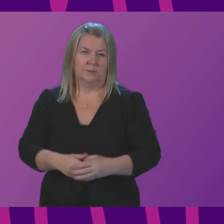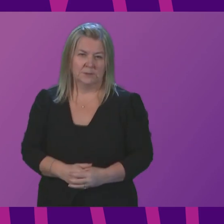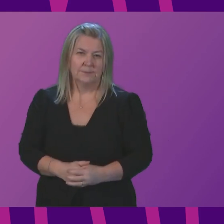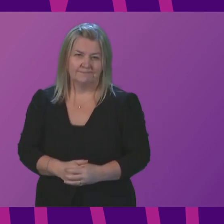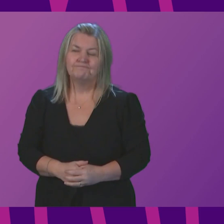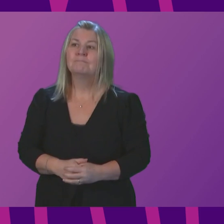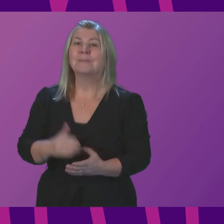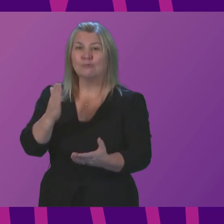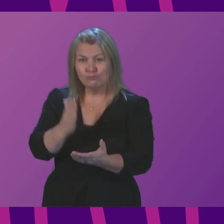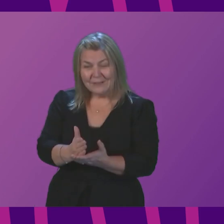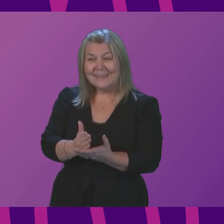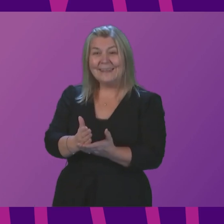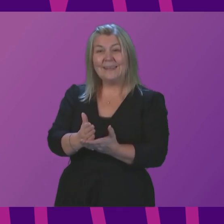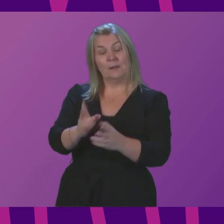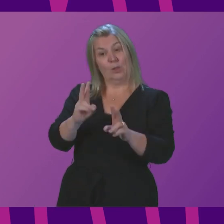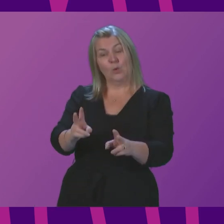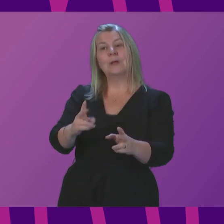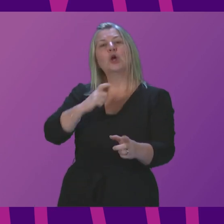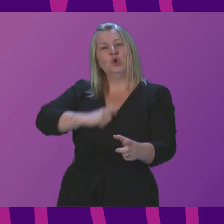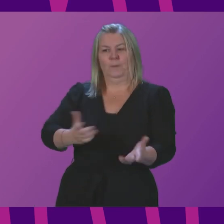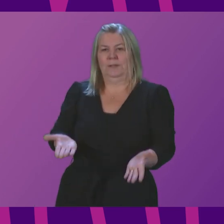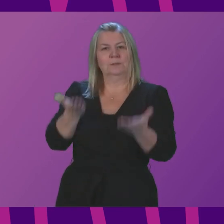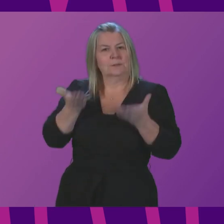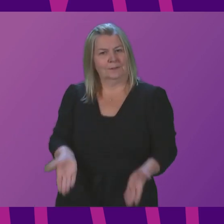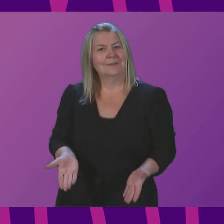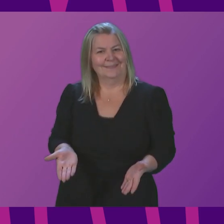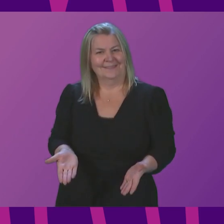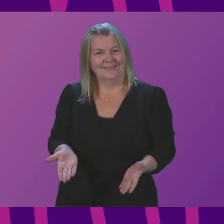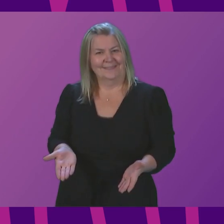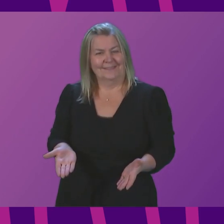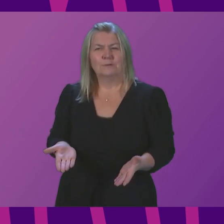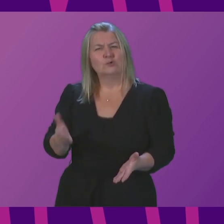needs of human beings in mind. We should be working together to ensure that those seeking